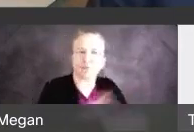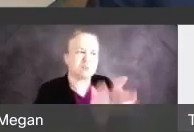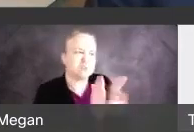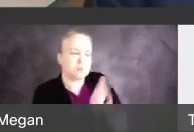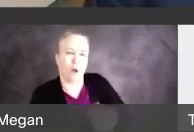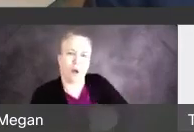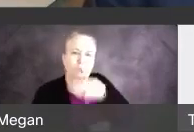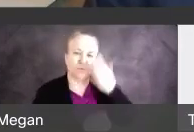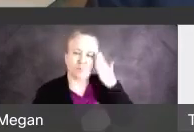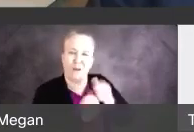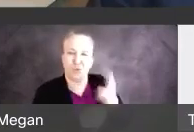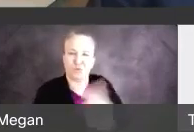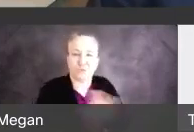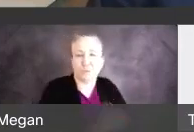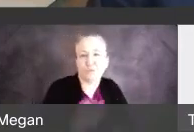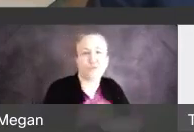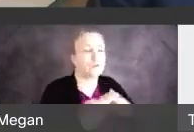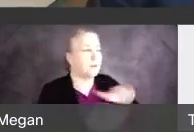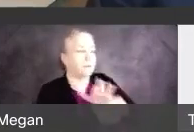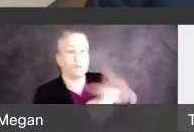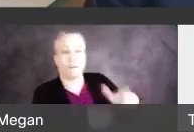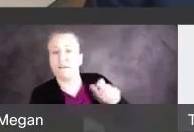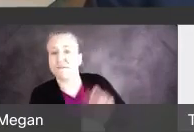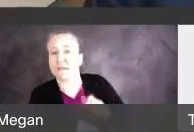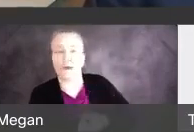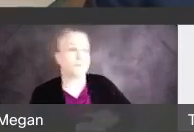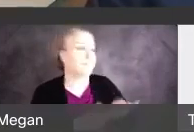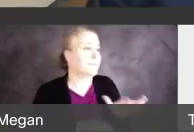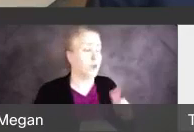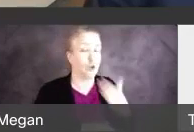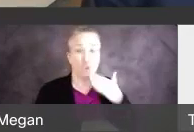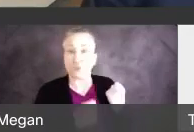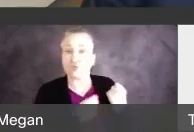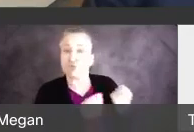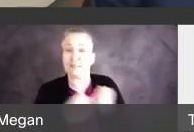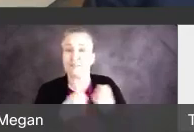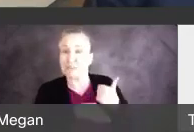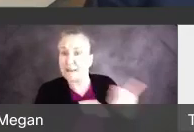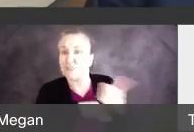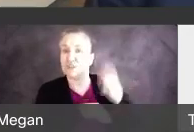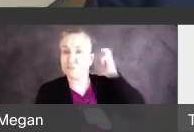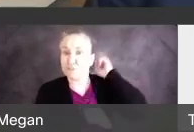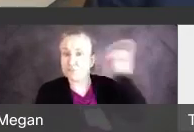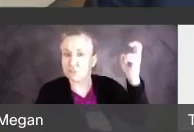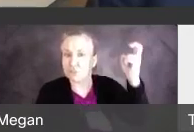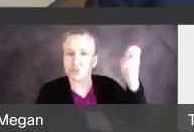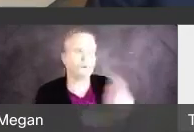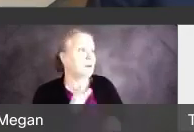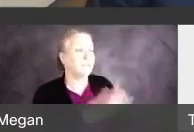time on their hands, and good transportation they can find a vaccine dose somewhere in